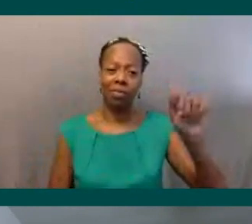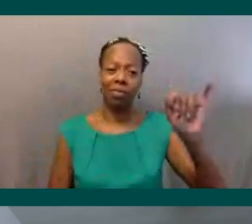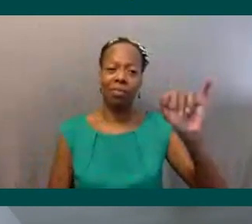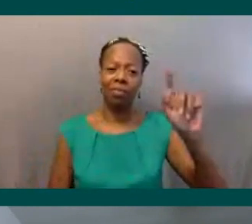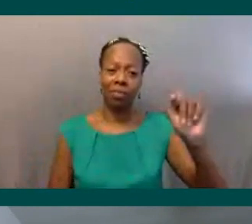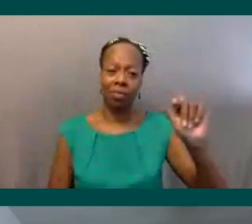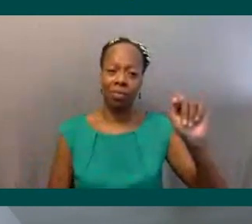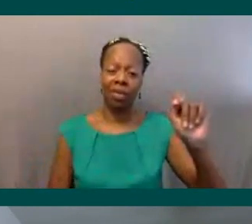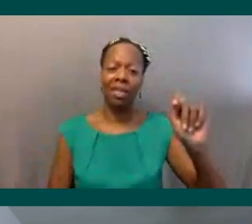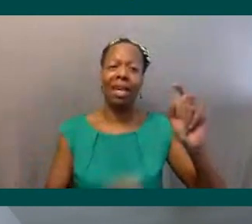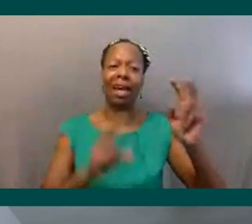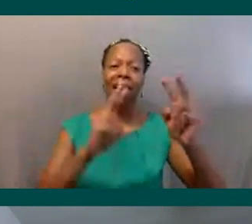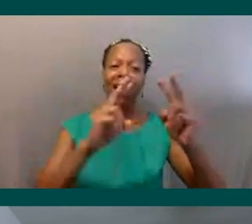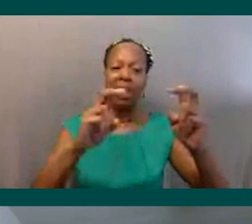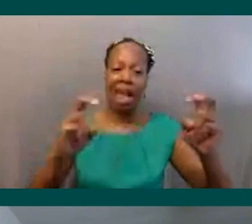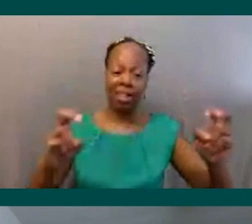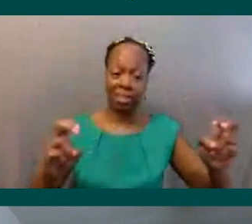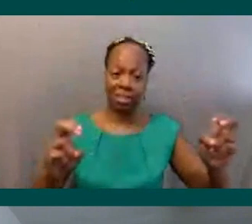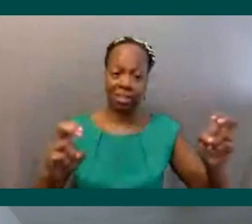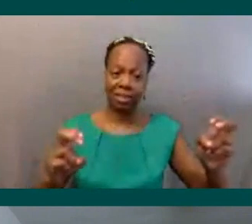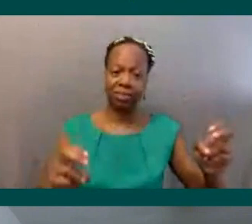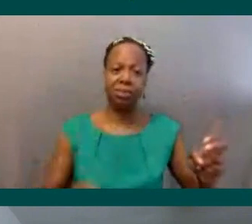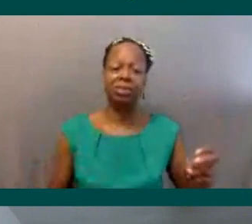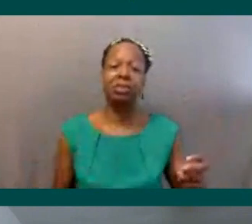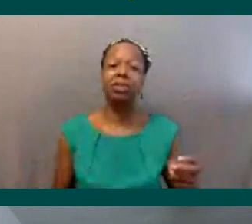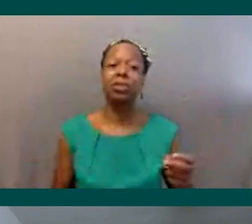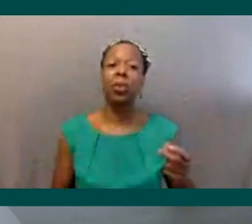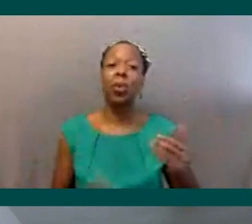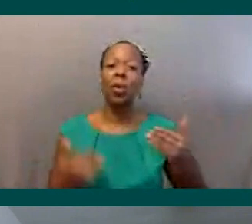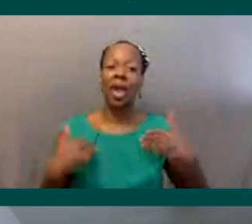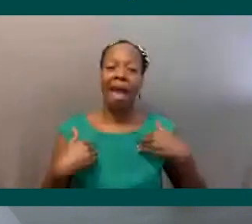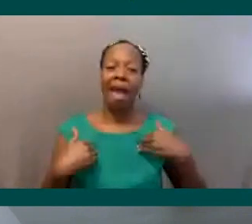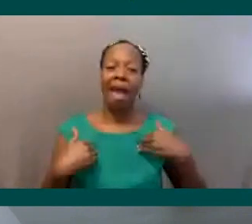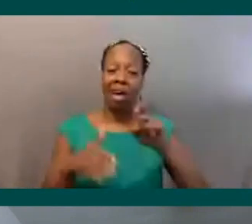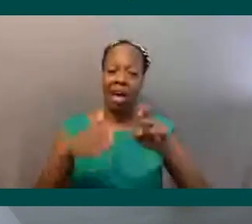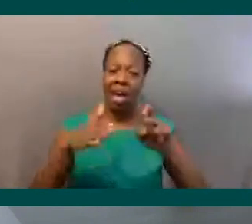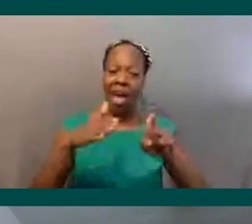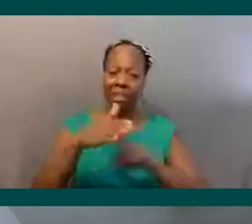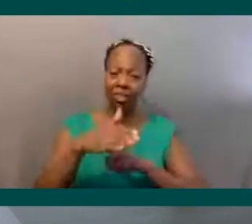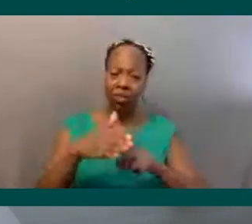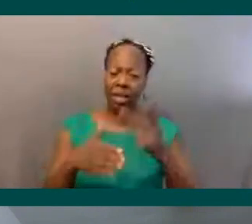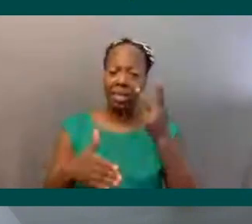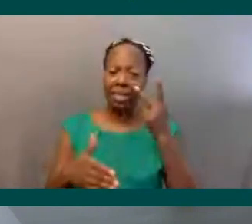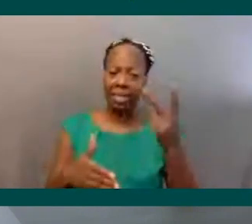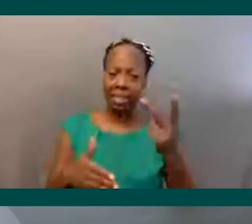we see the shape of the bones, when we have an MRI, we see the shape of the muscles